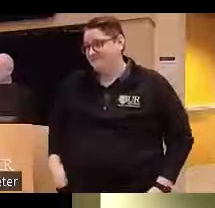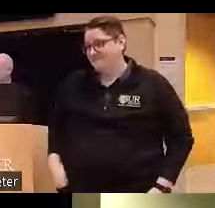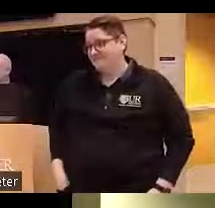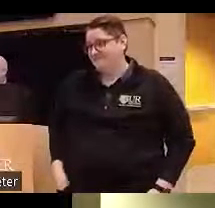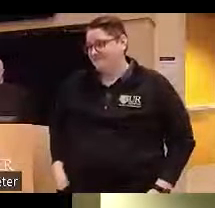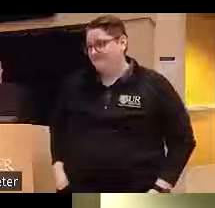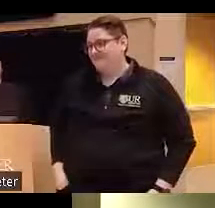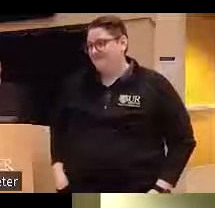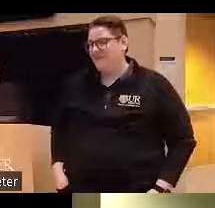hello